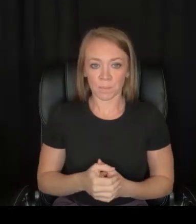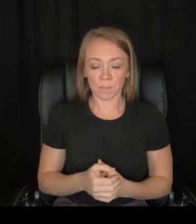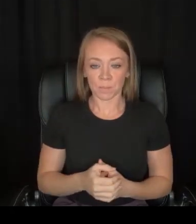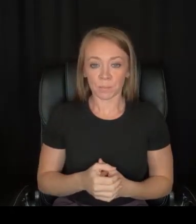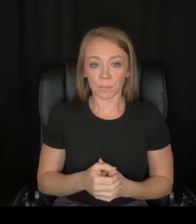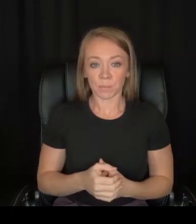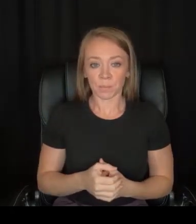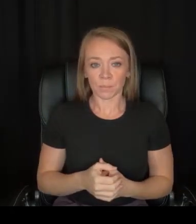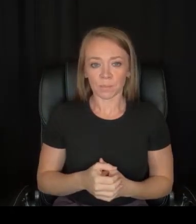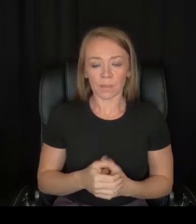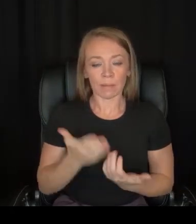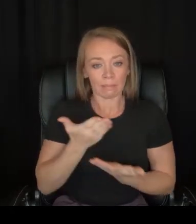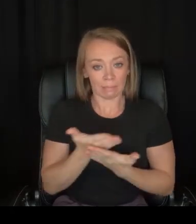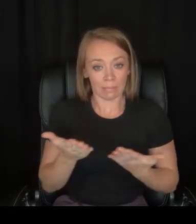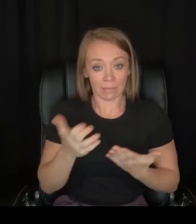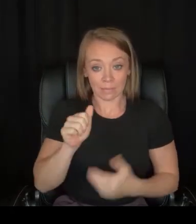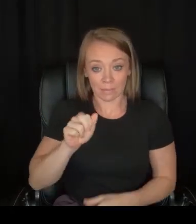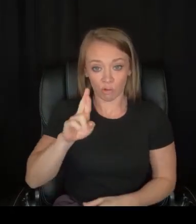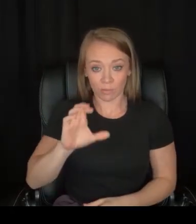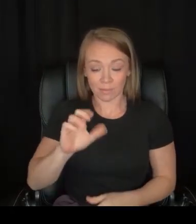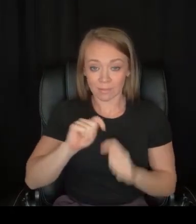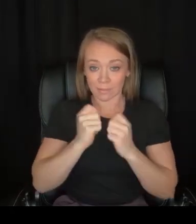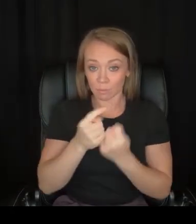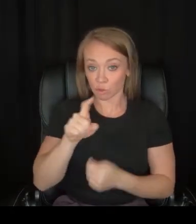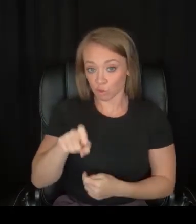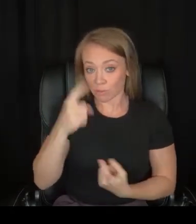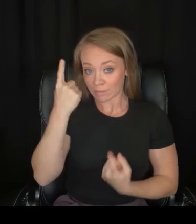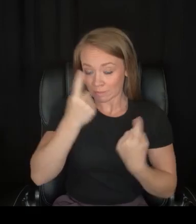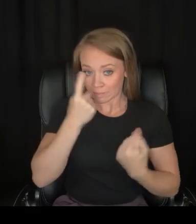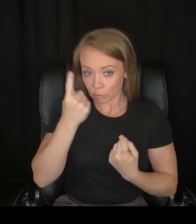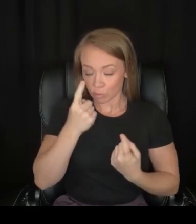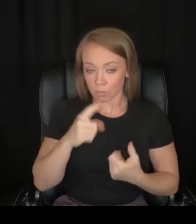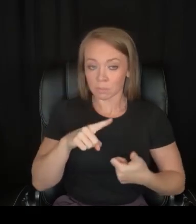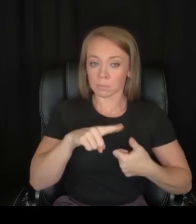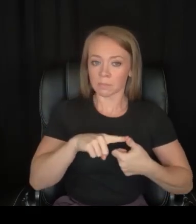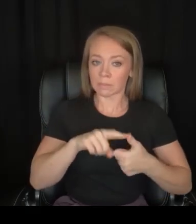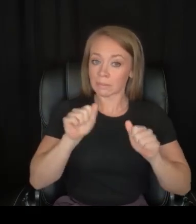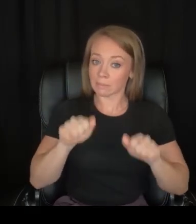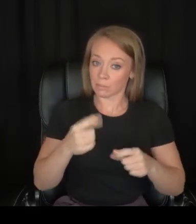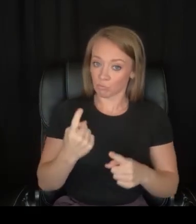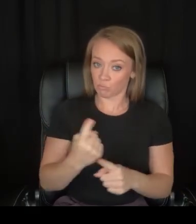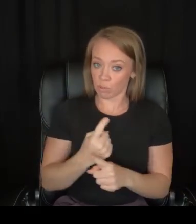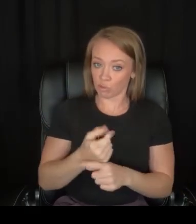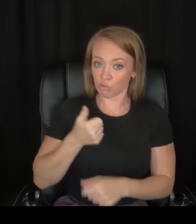Factors that the ARC should consider should be can regular transportation be